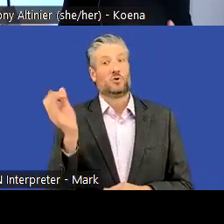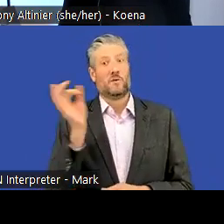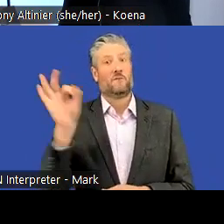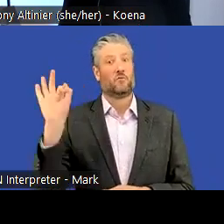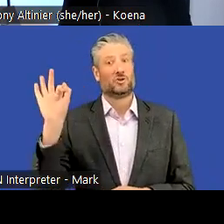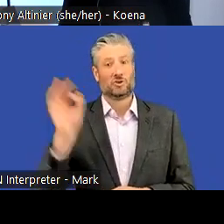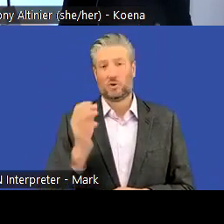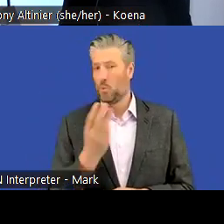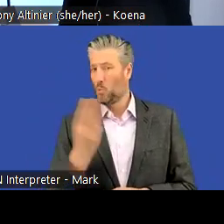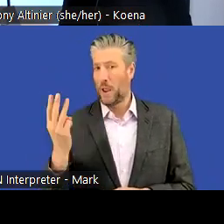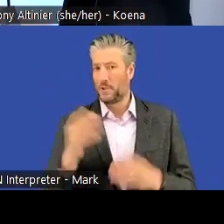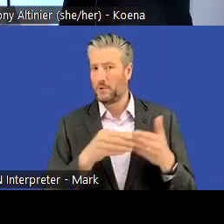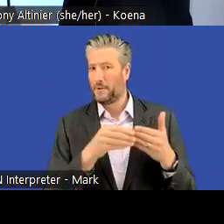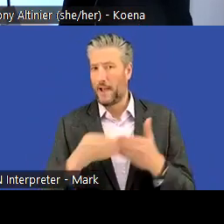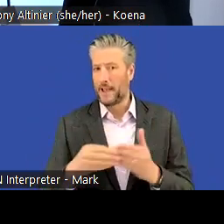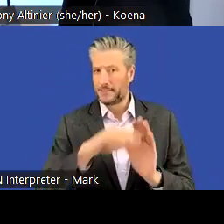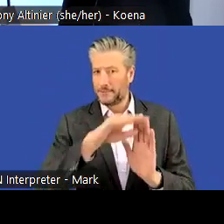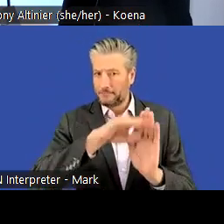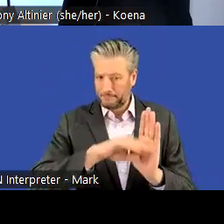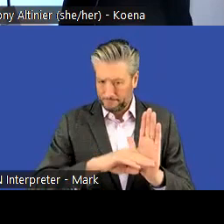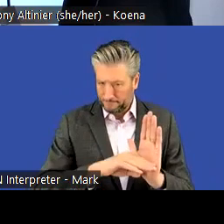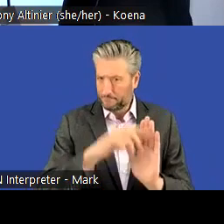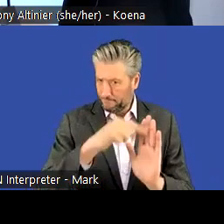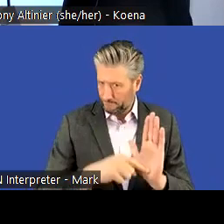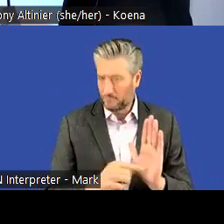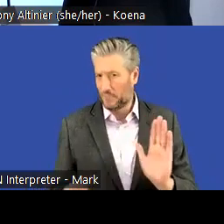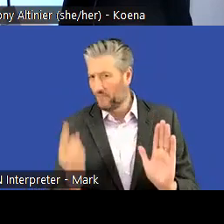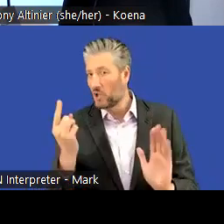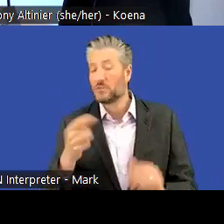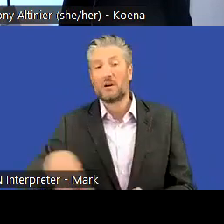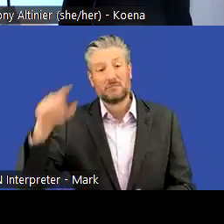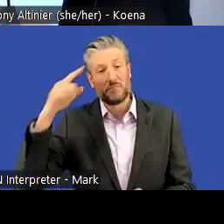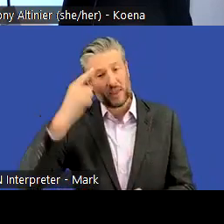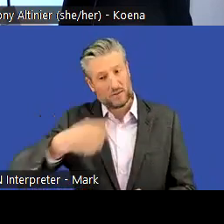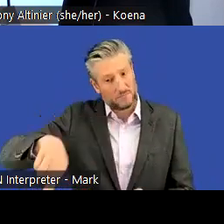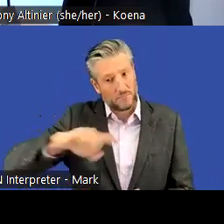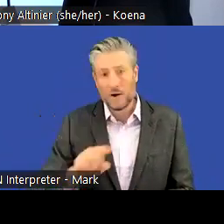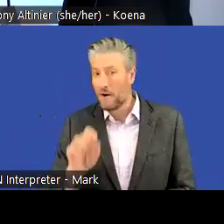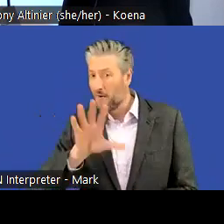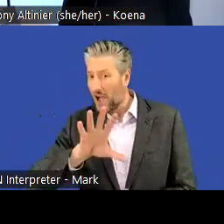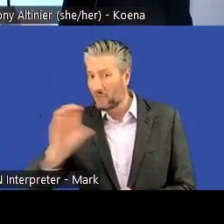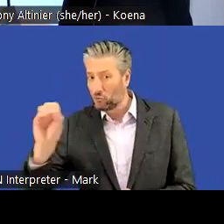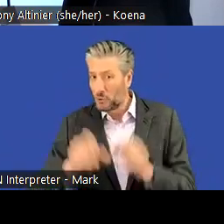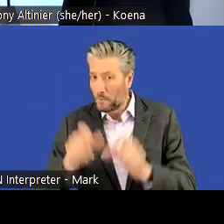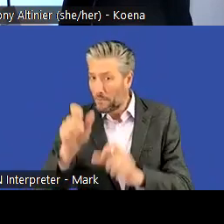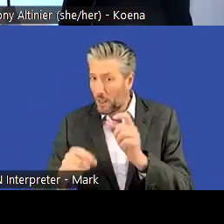We had more than 500 persons trained to use these AccessiWeb guidelines.